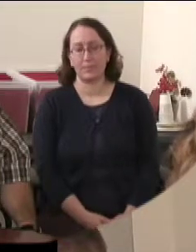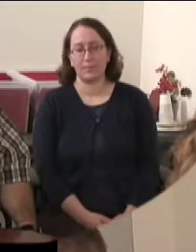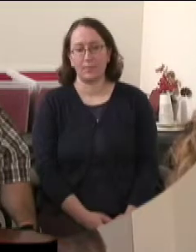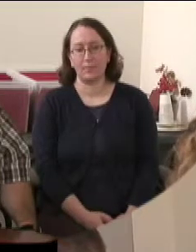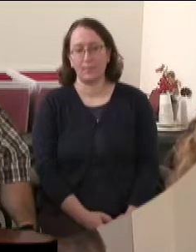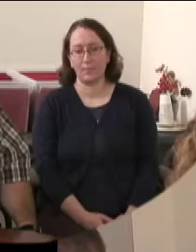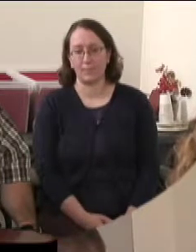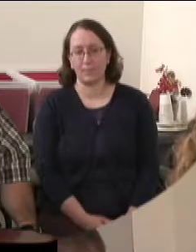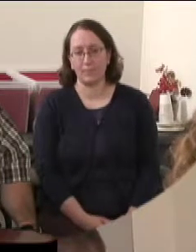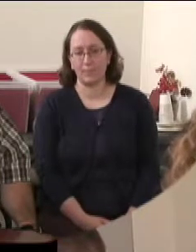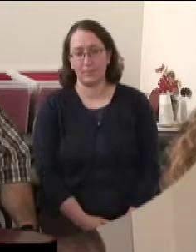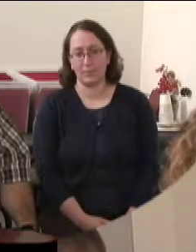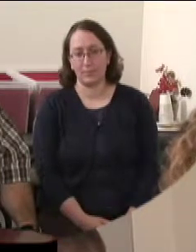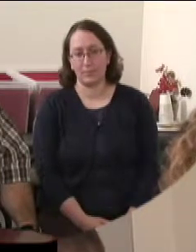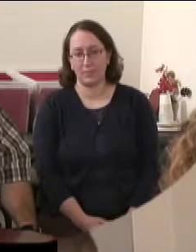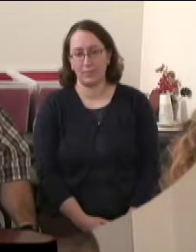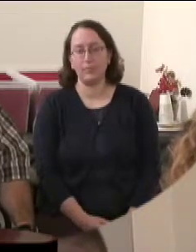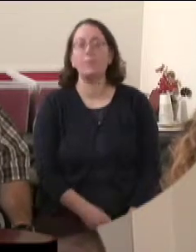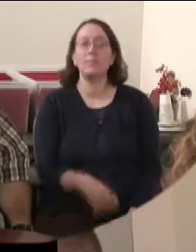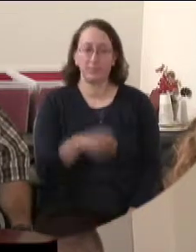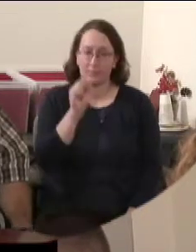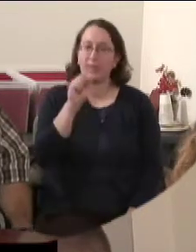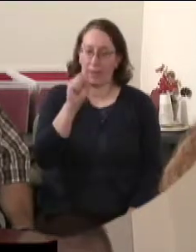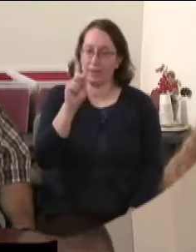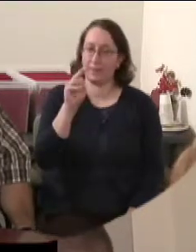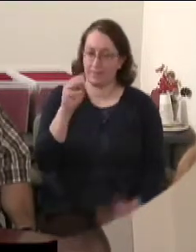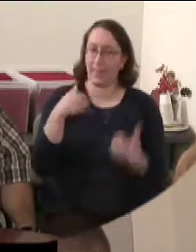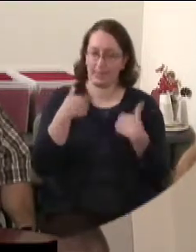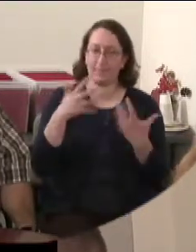already prior to your service request, right? Steven: She has.